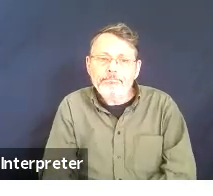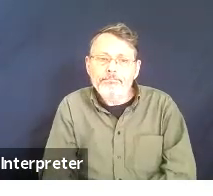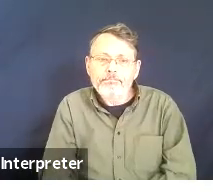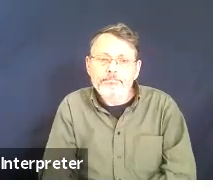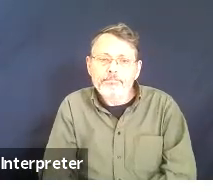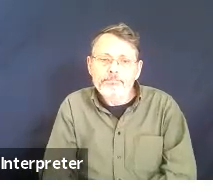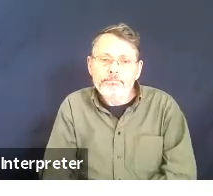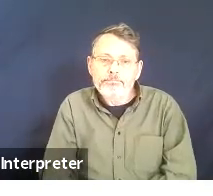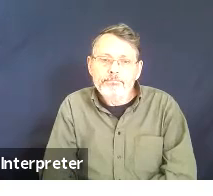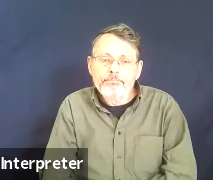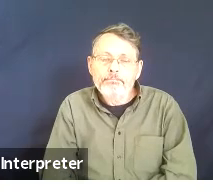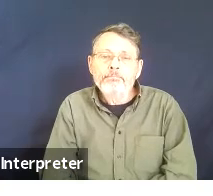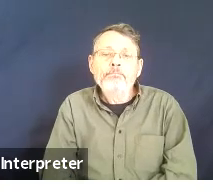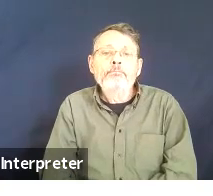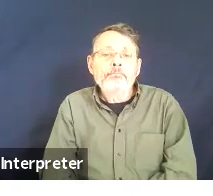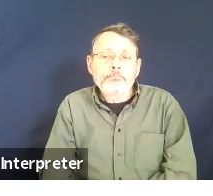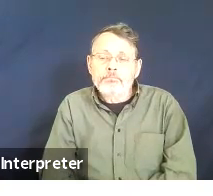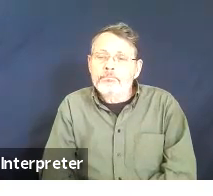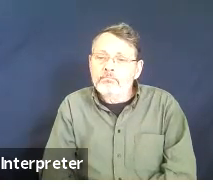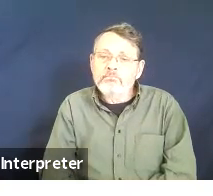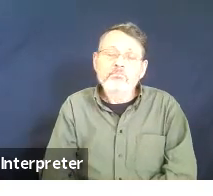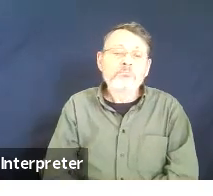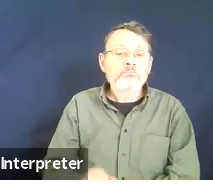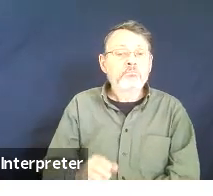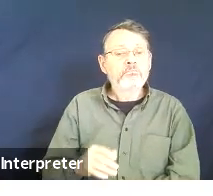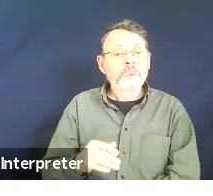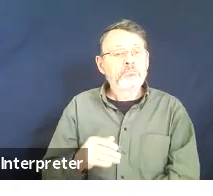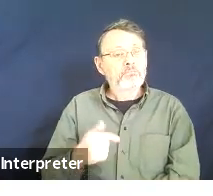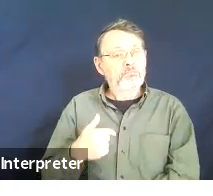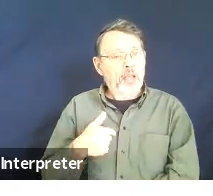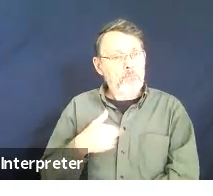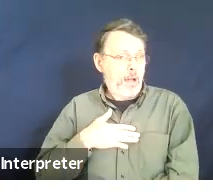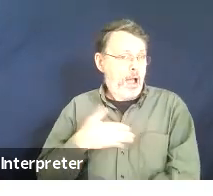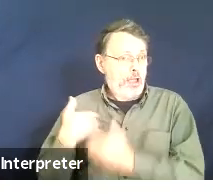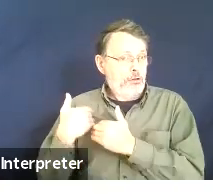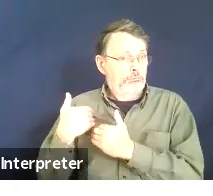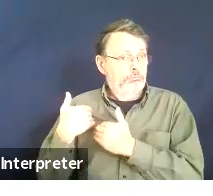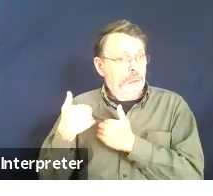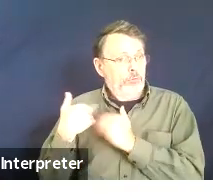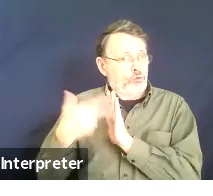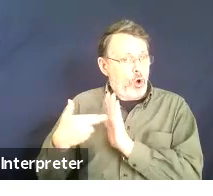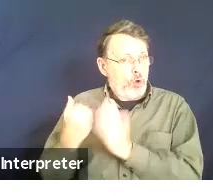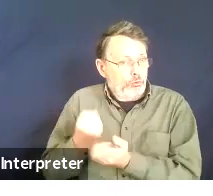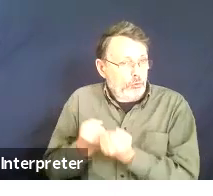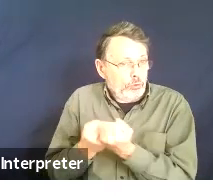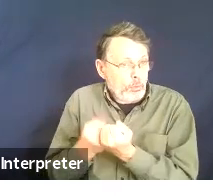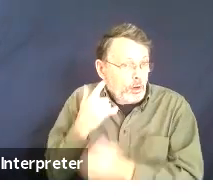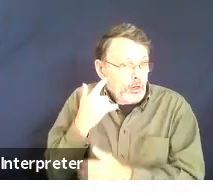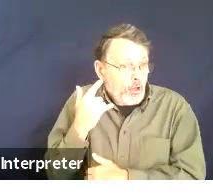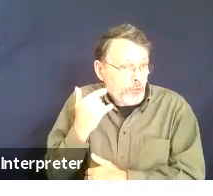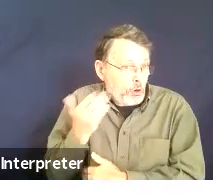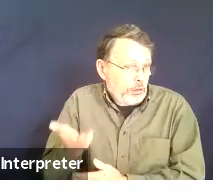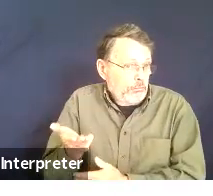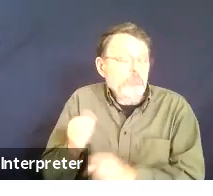So in that role that I played supporting California, my role was also facilitating